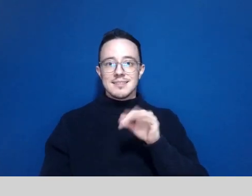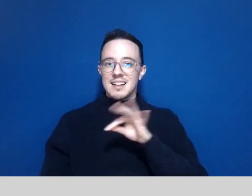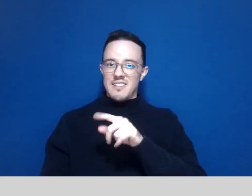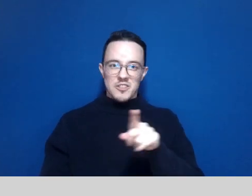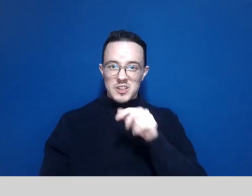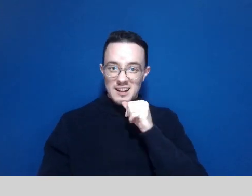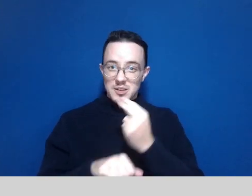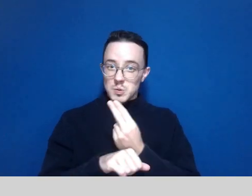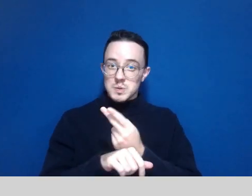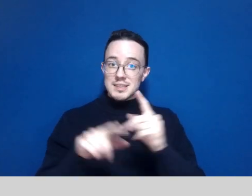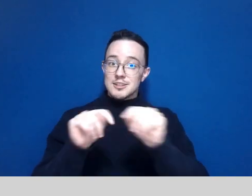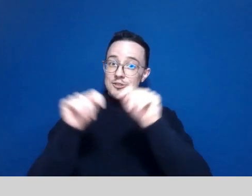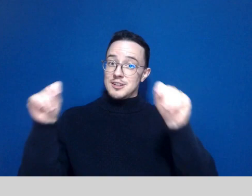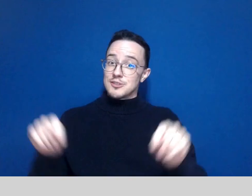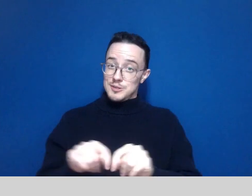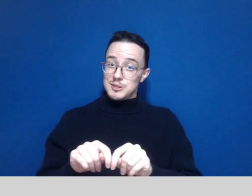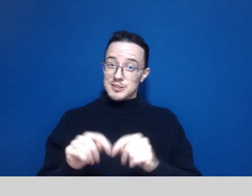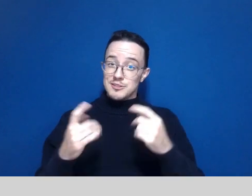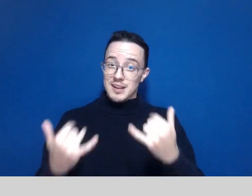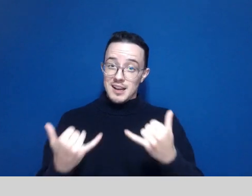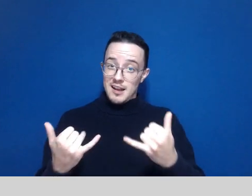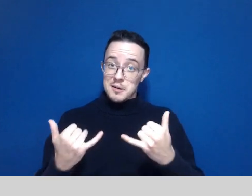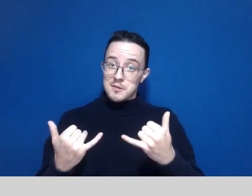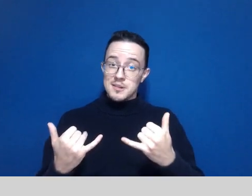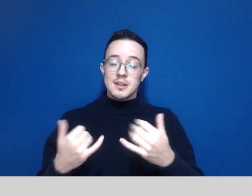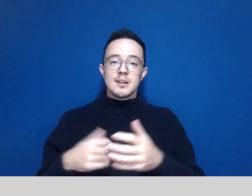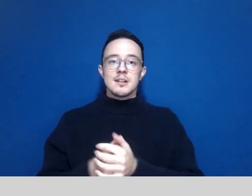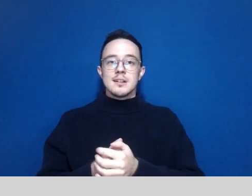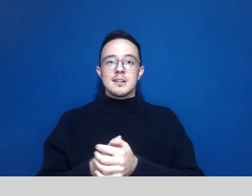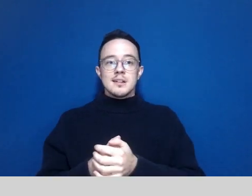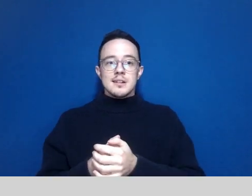Thank you so much. Please, please, please,